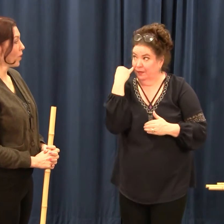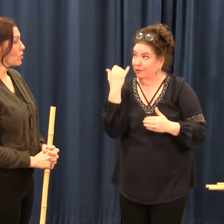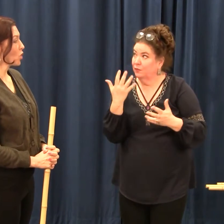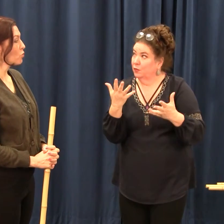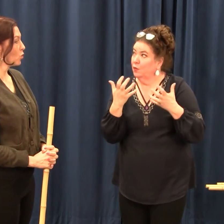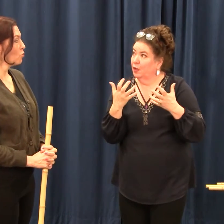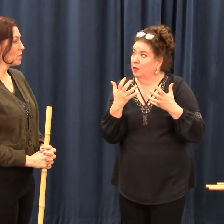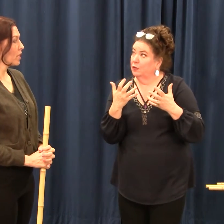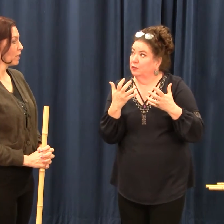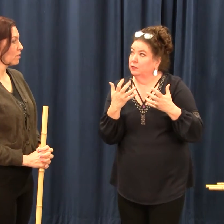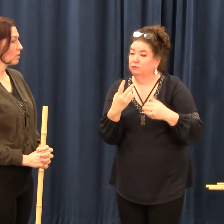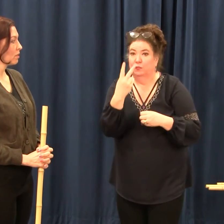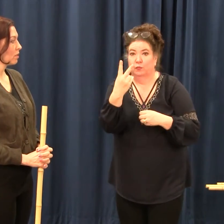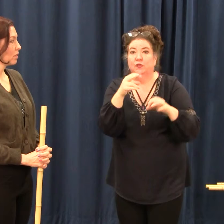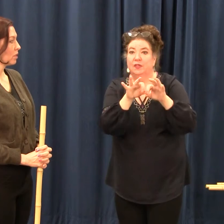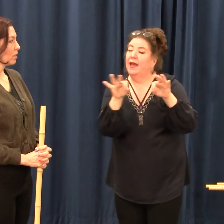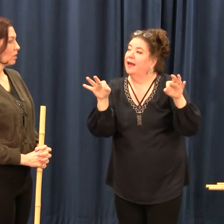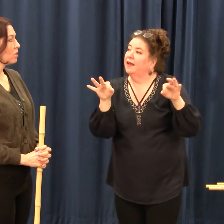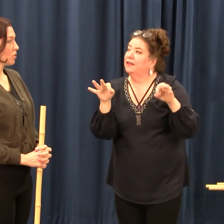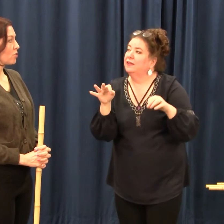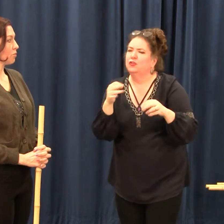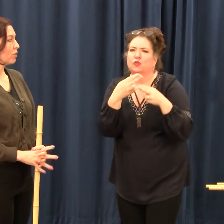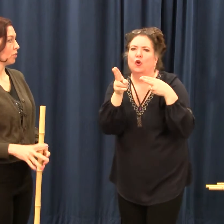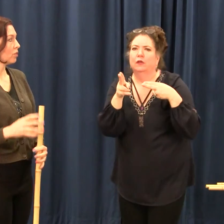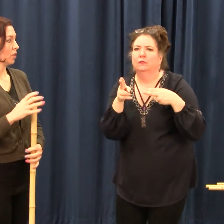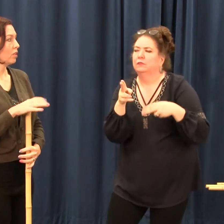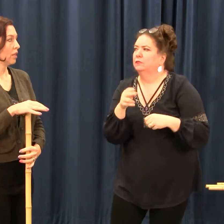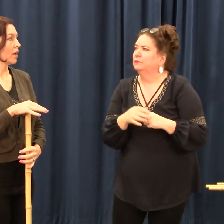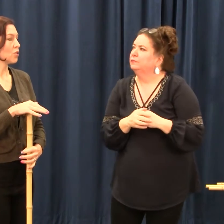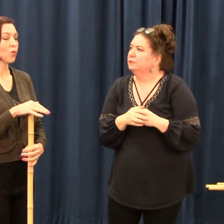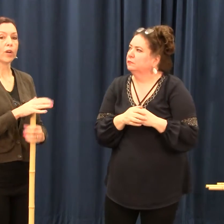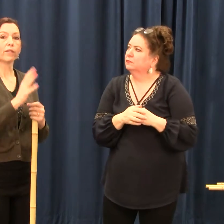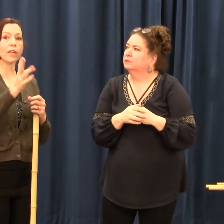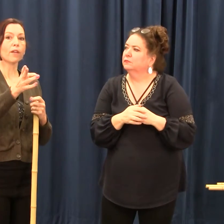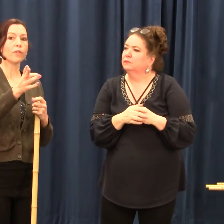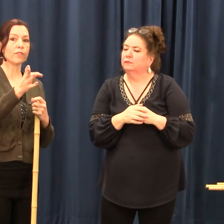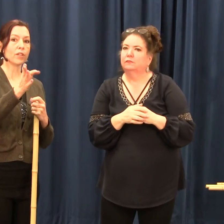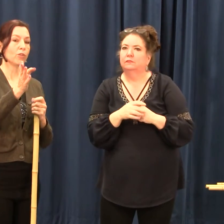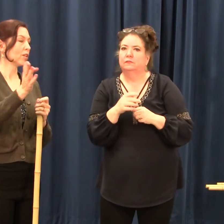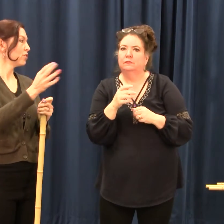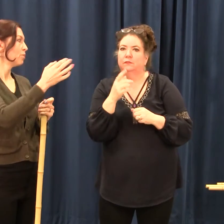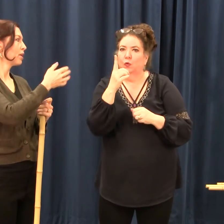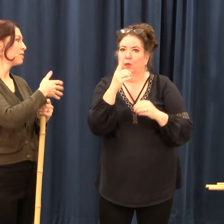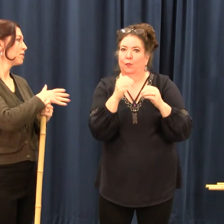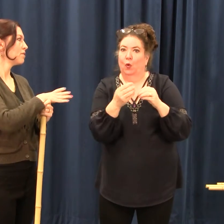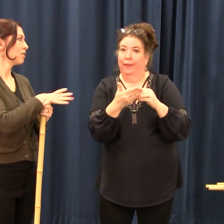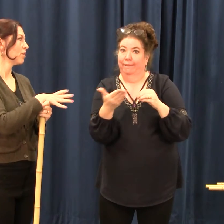to show two sticks? (yeah) Short demo..the other thing you can do because these are